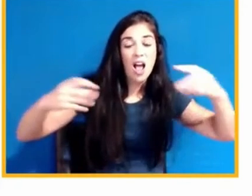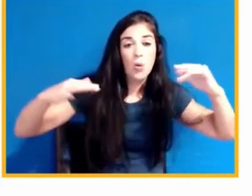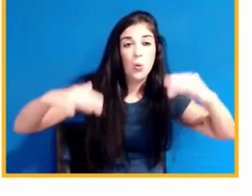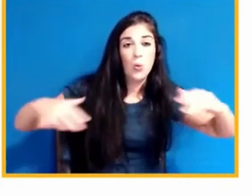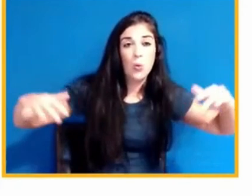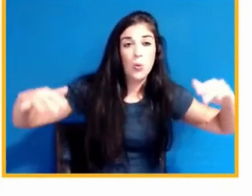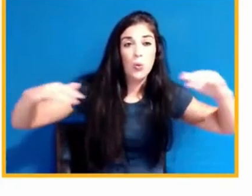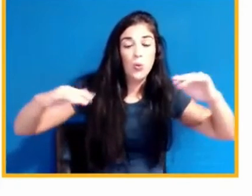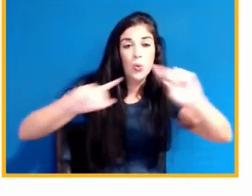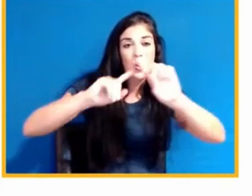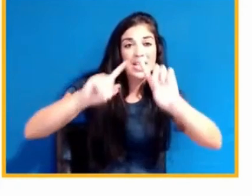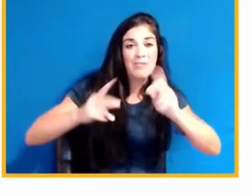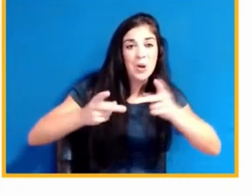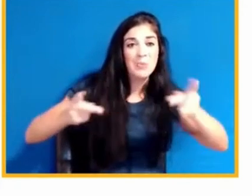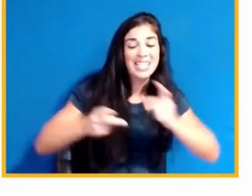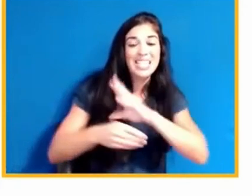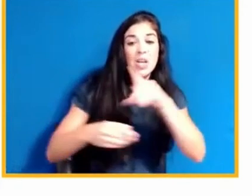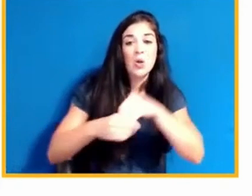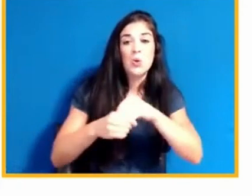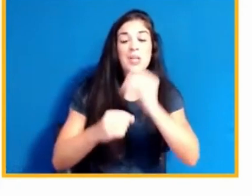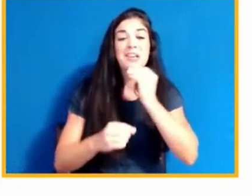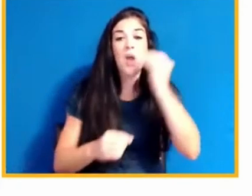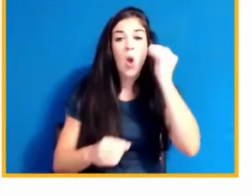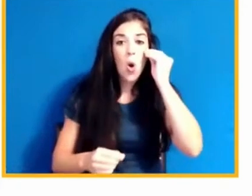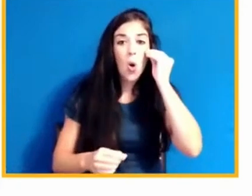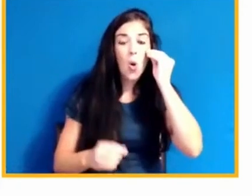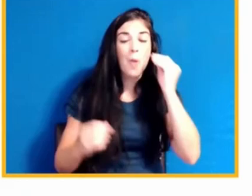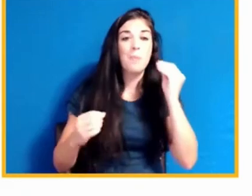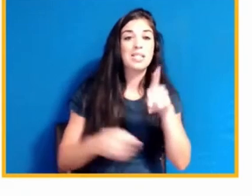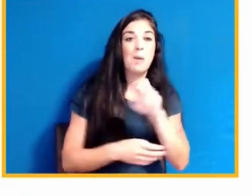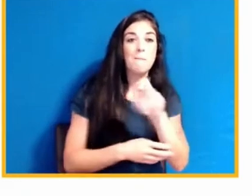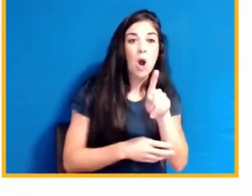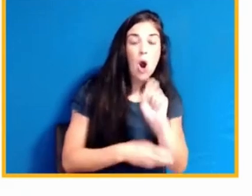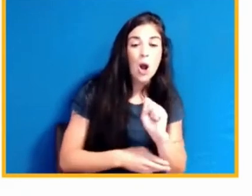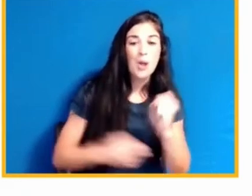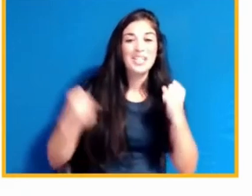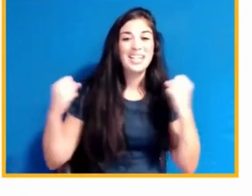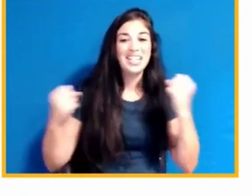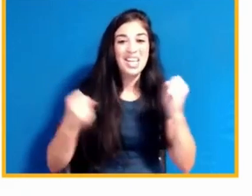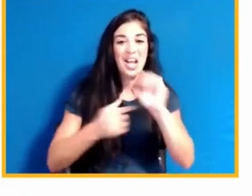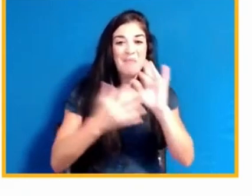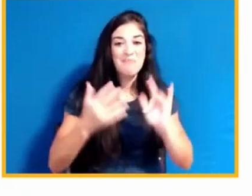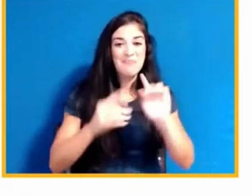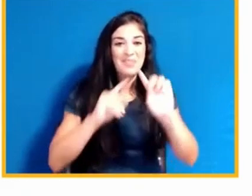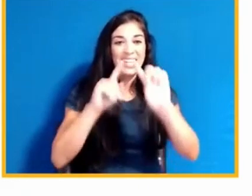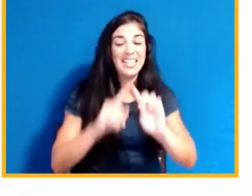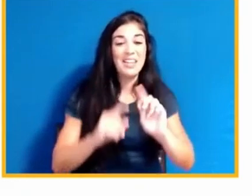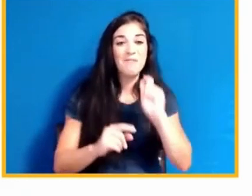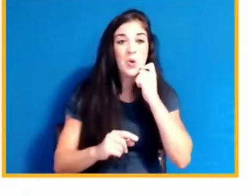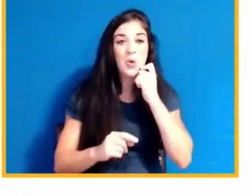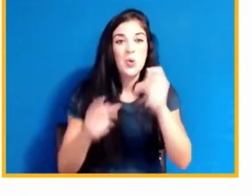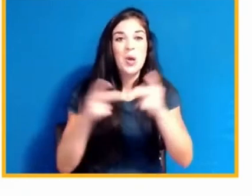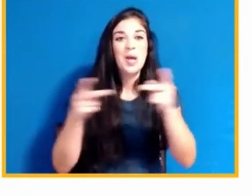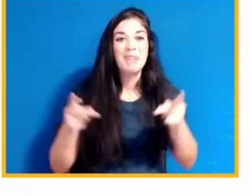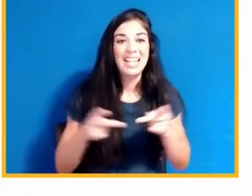including their homes, their local parks, their local gyms, and other cool places. And out of those nearly 40 participants,